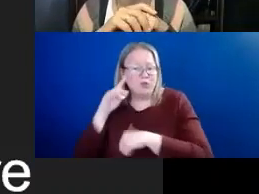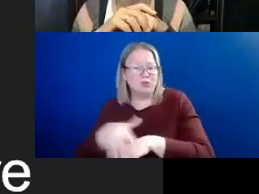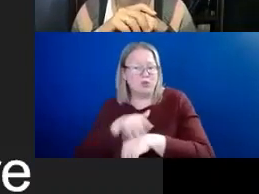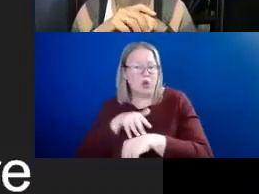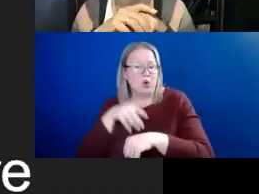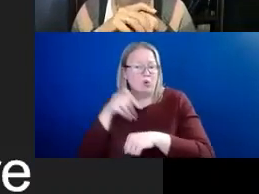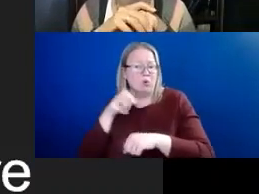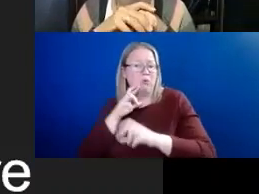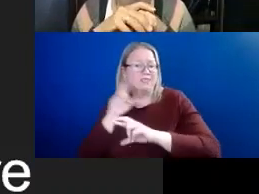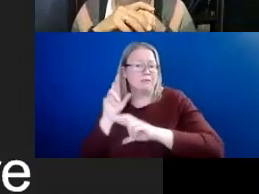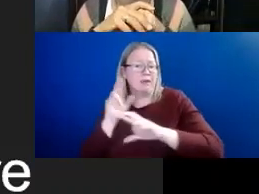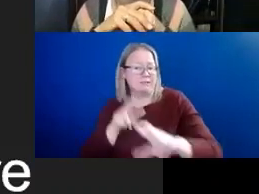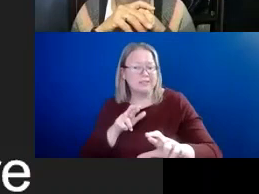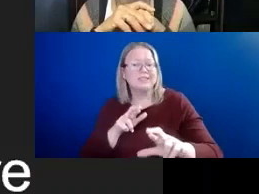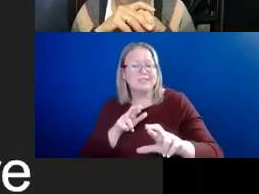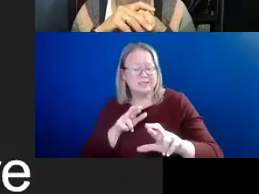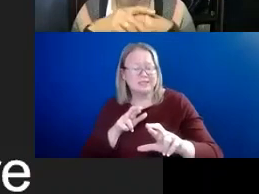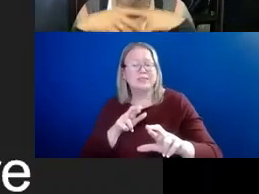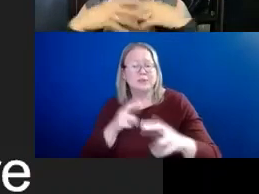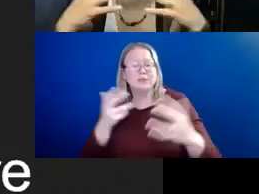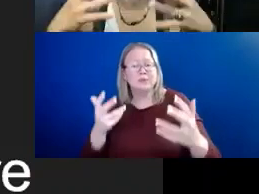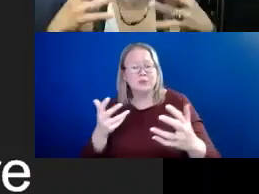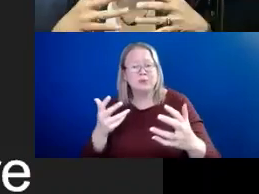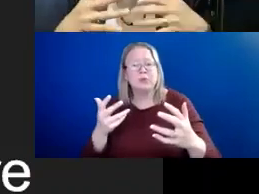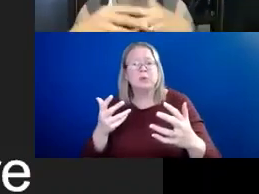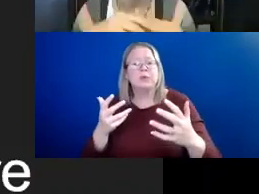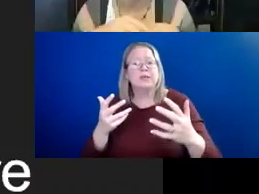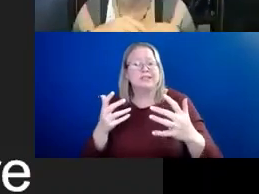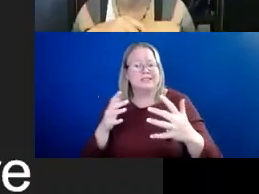13:23:28 There is 13:23:37 a tension that happens in the